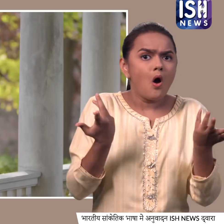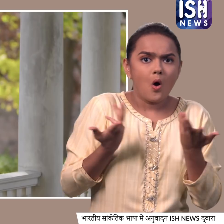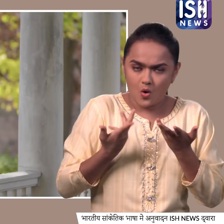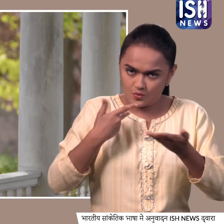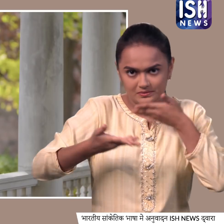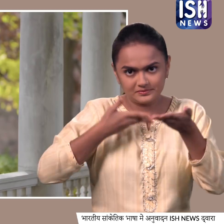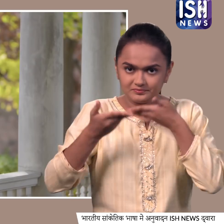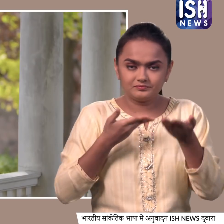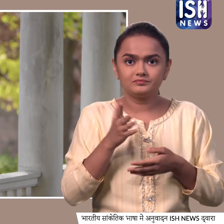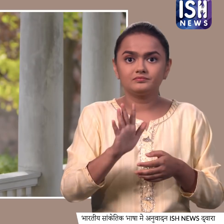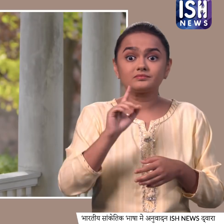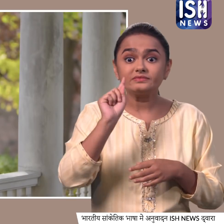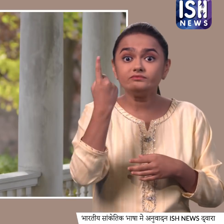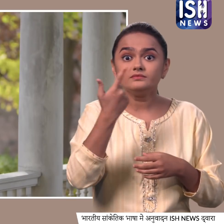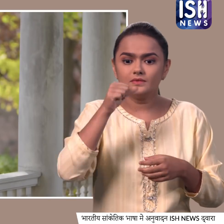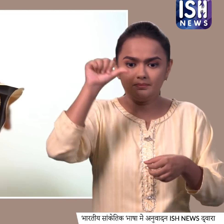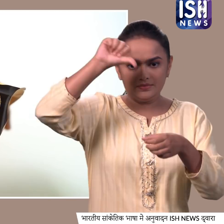The first step for growing sprouts is to soak them